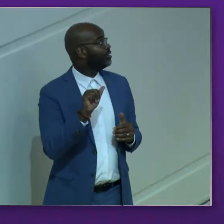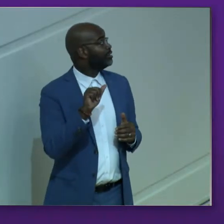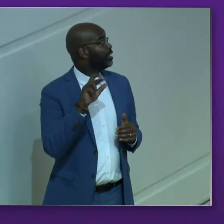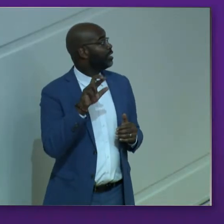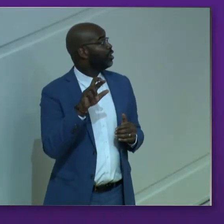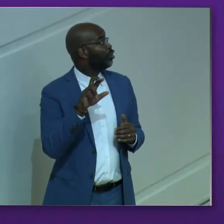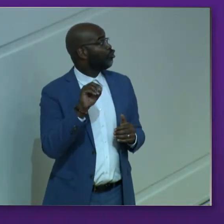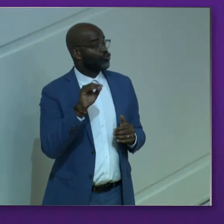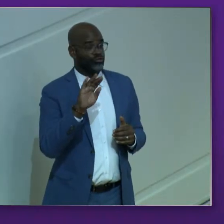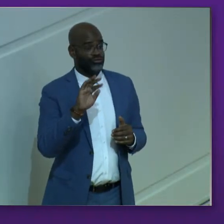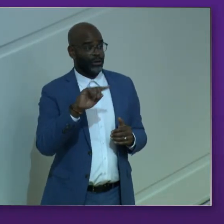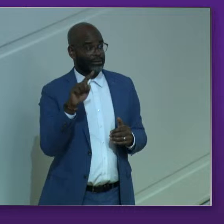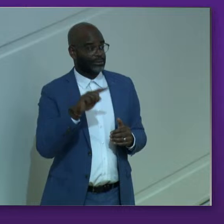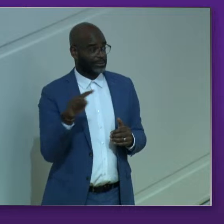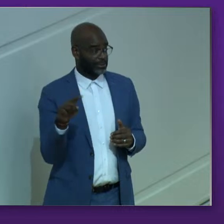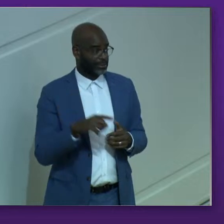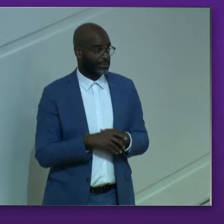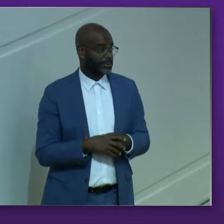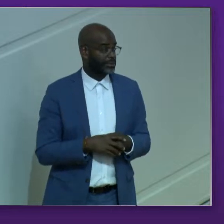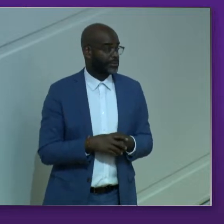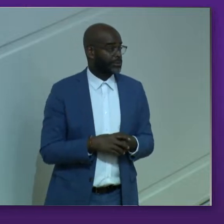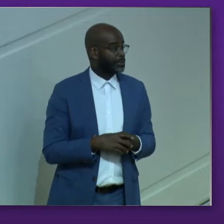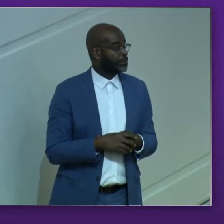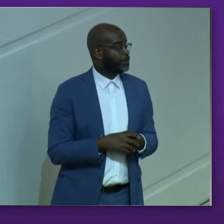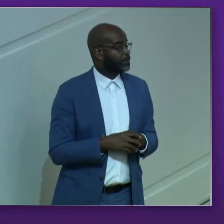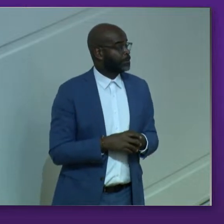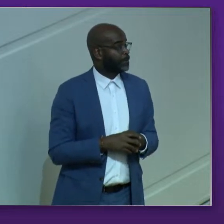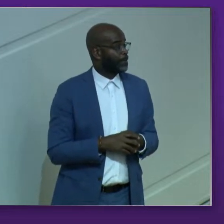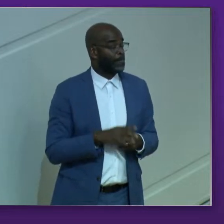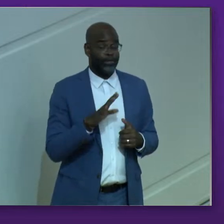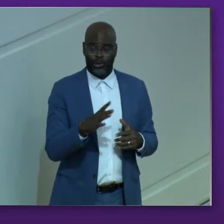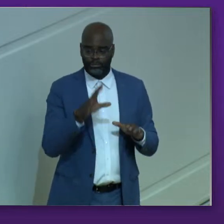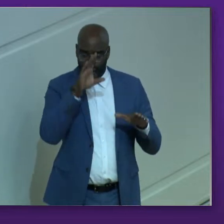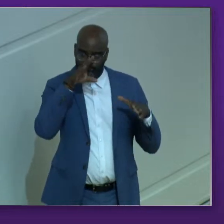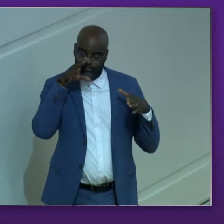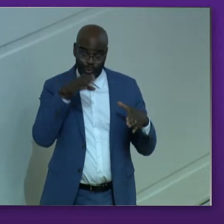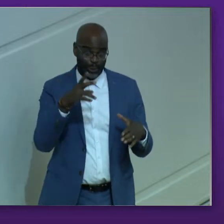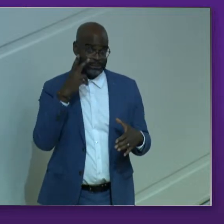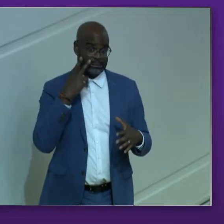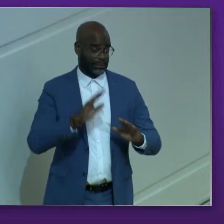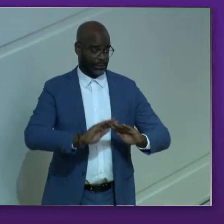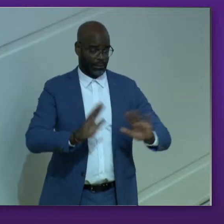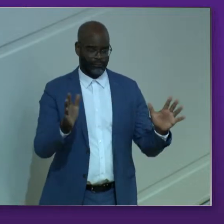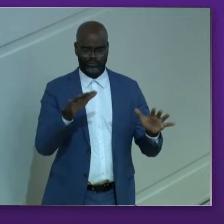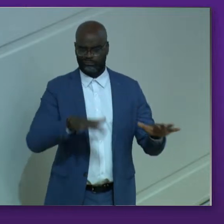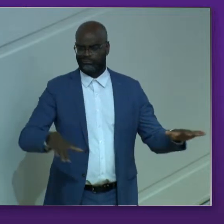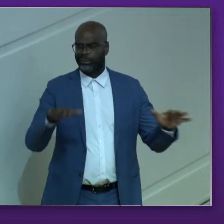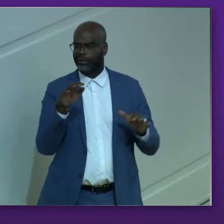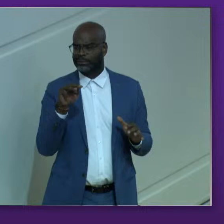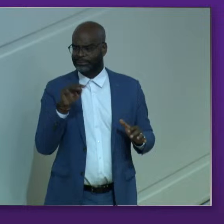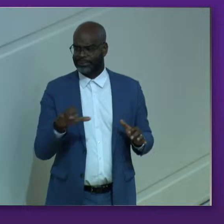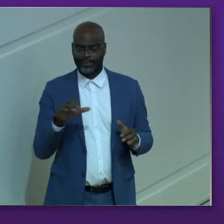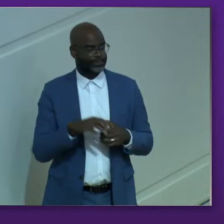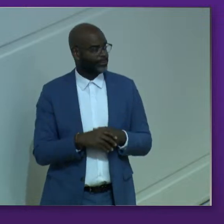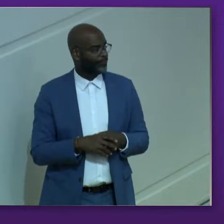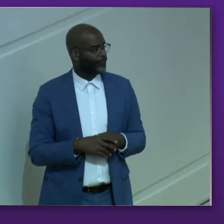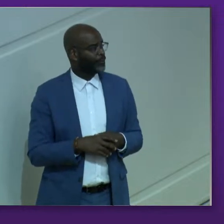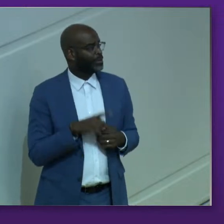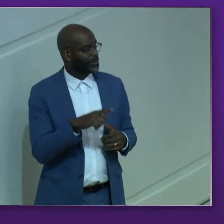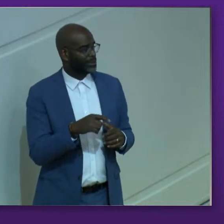NEXT IS . [LISTING NAMES].